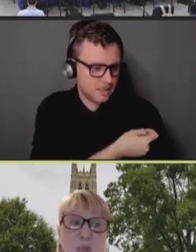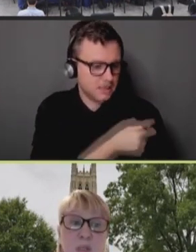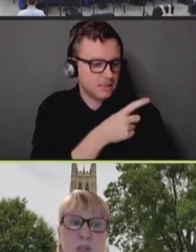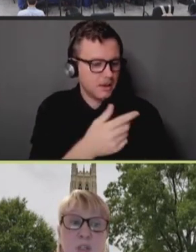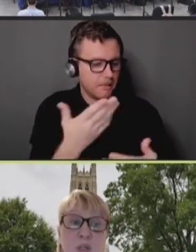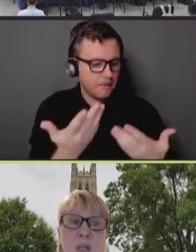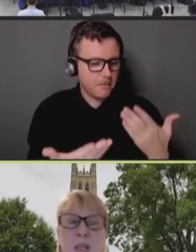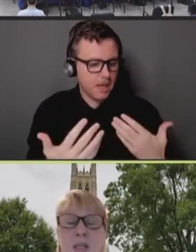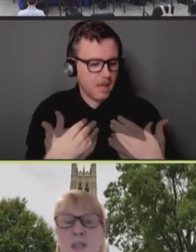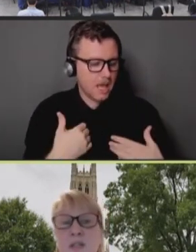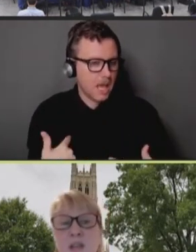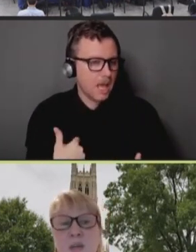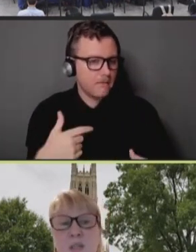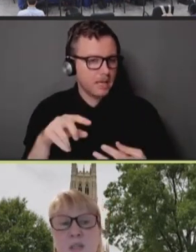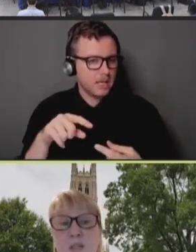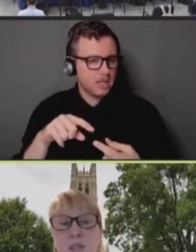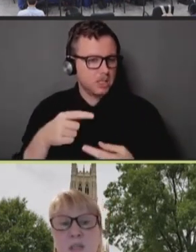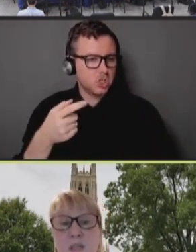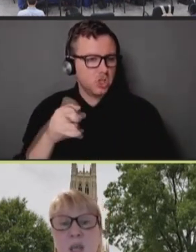protection against Alzheimer's disease.